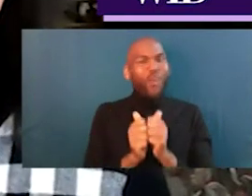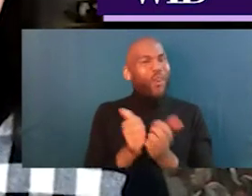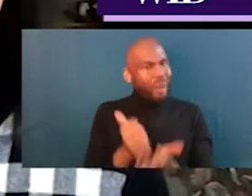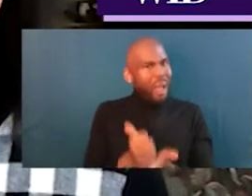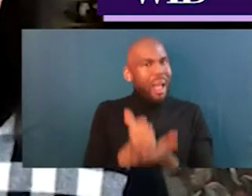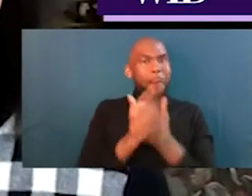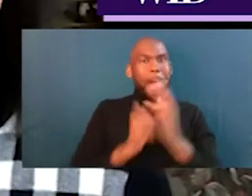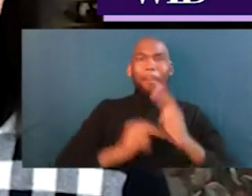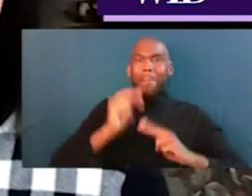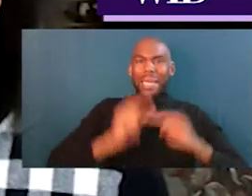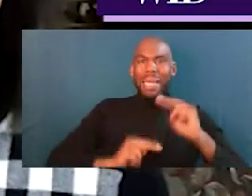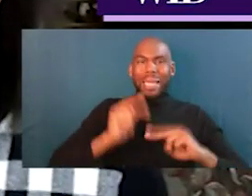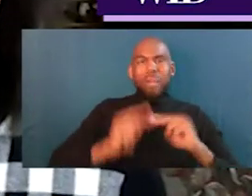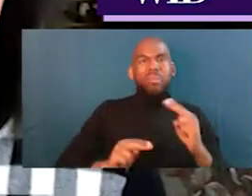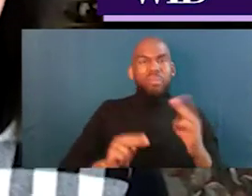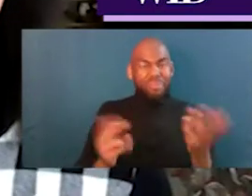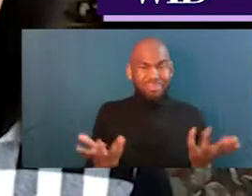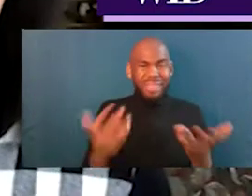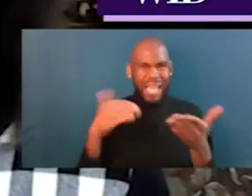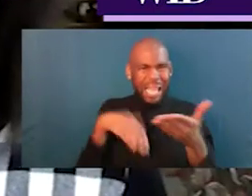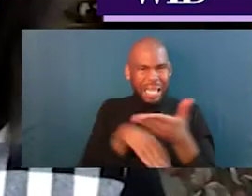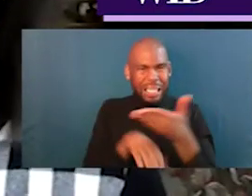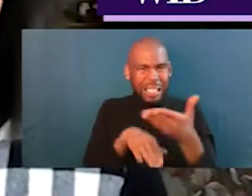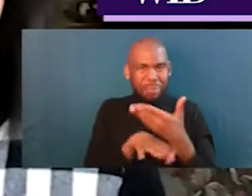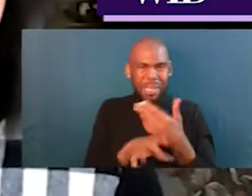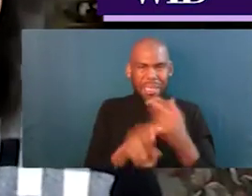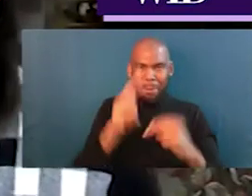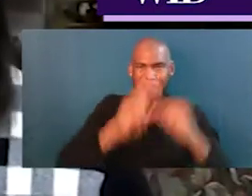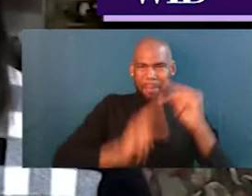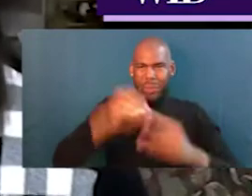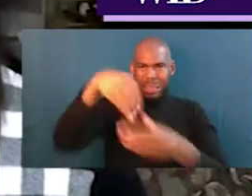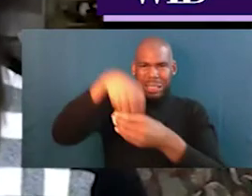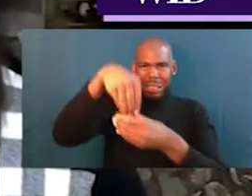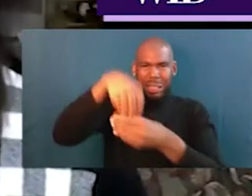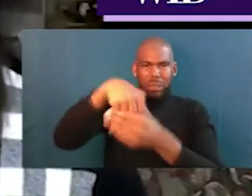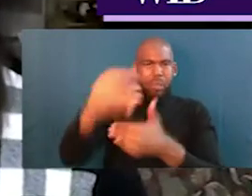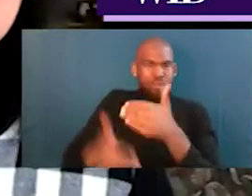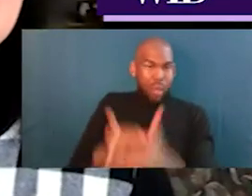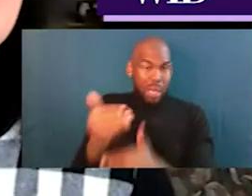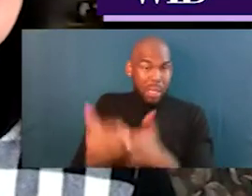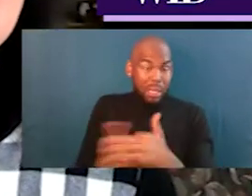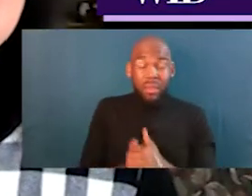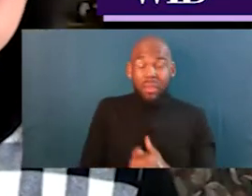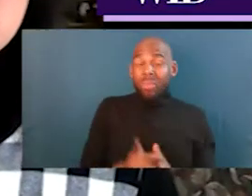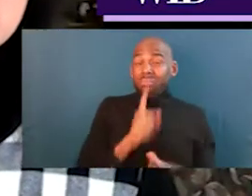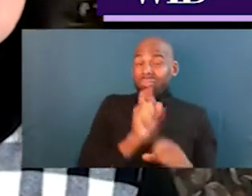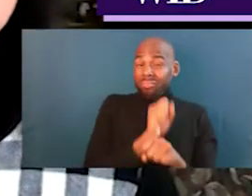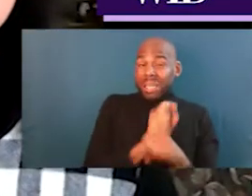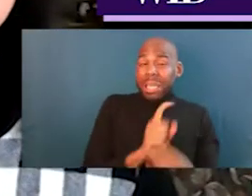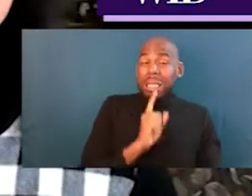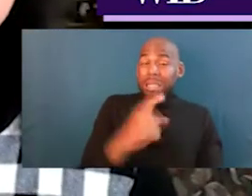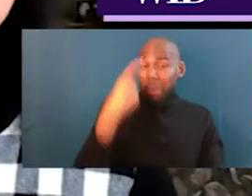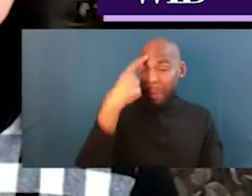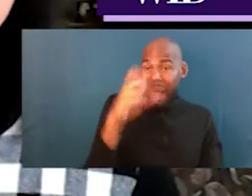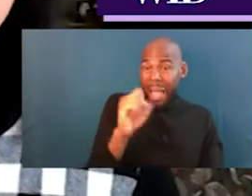helps to build in accessibility into the design process. It's actually a mindset. Accessibility,